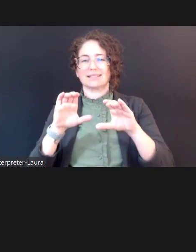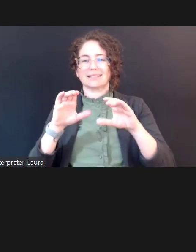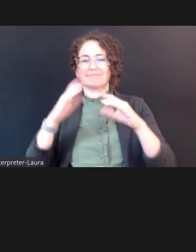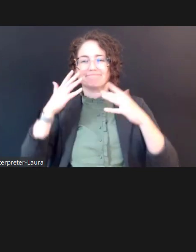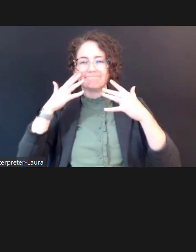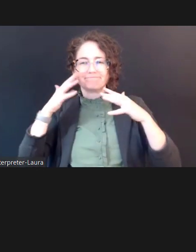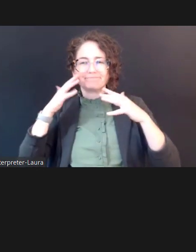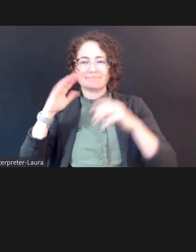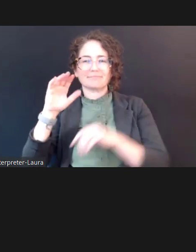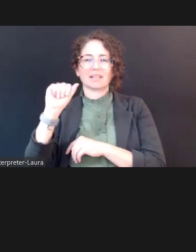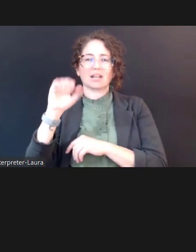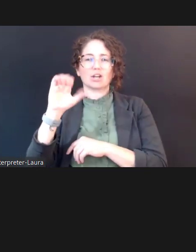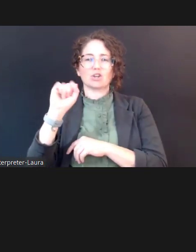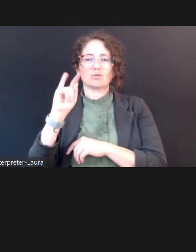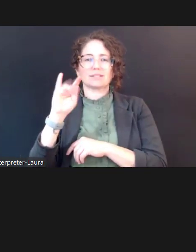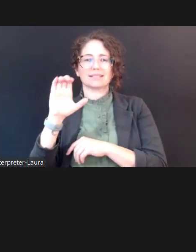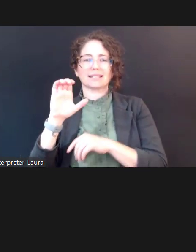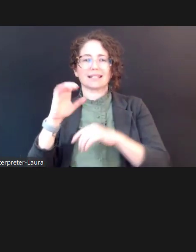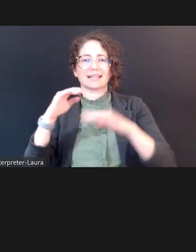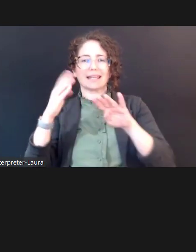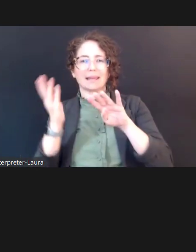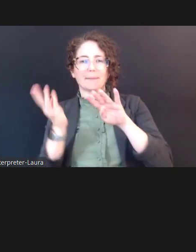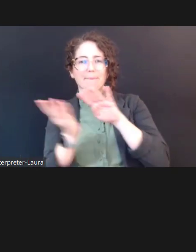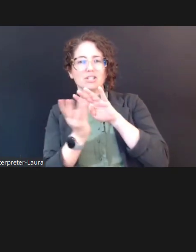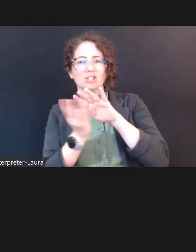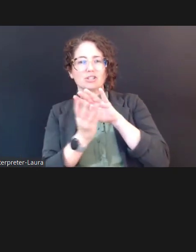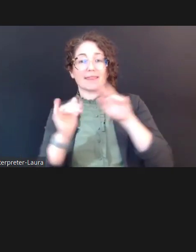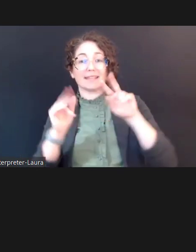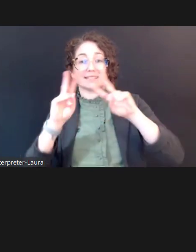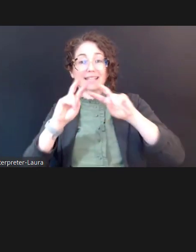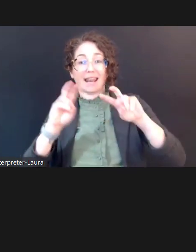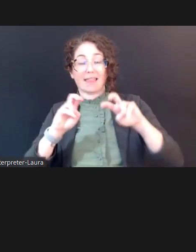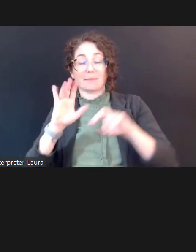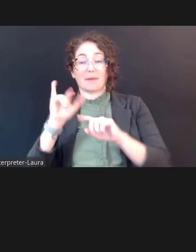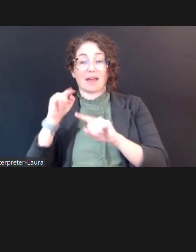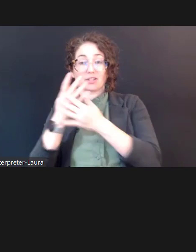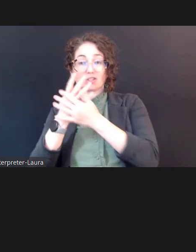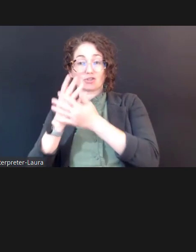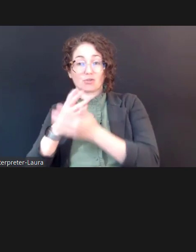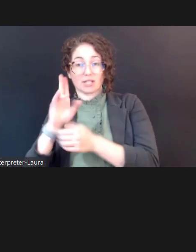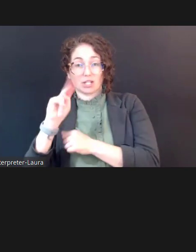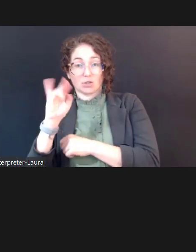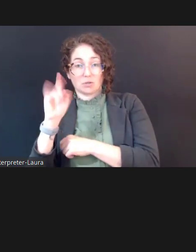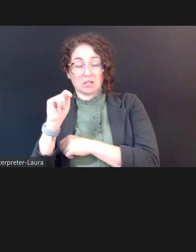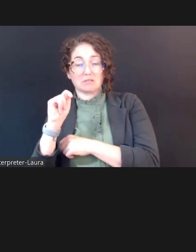sending a signal to the brain and 30 seconds or so, a result will